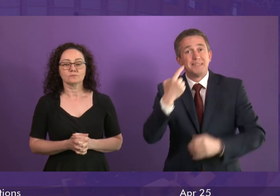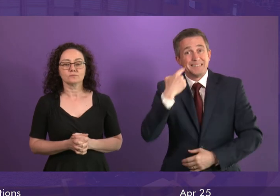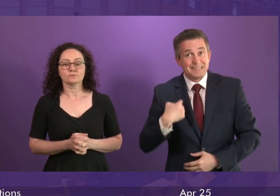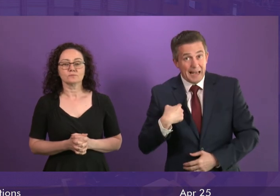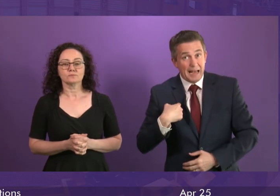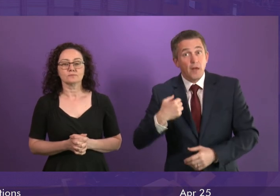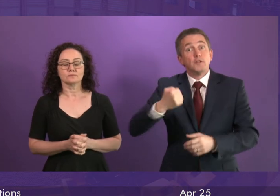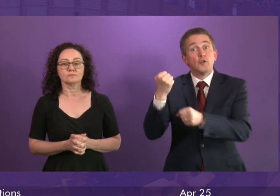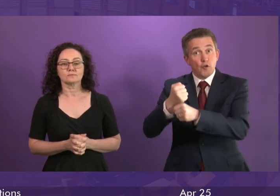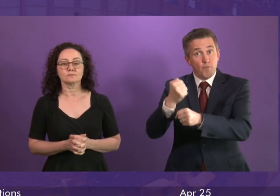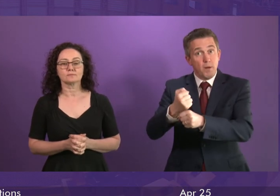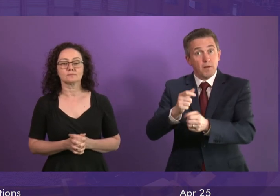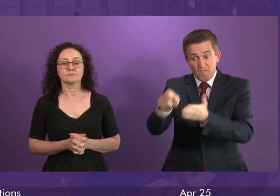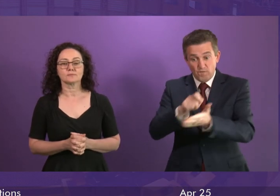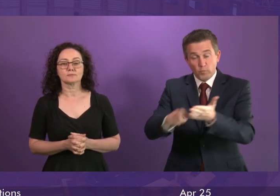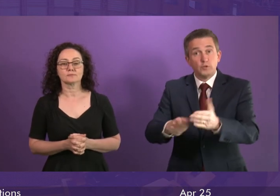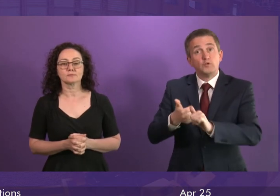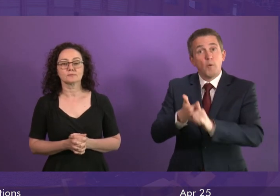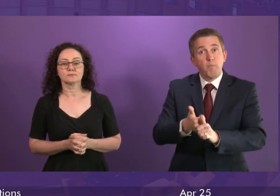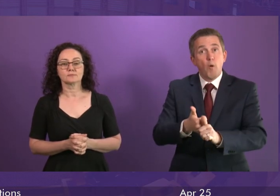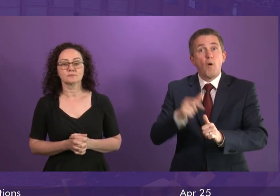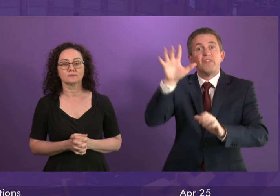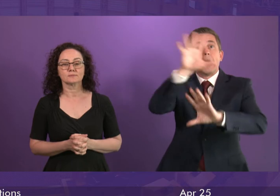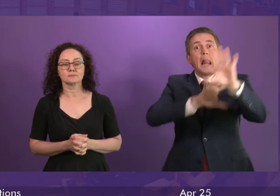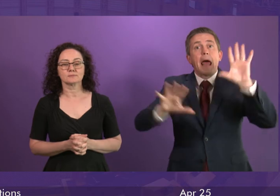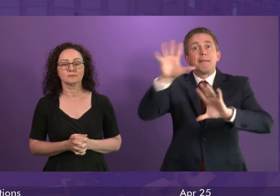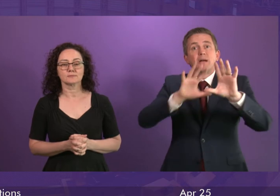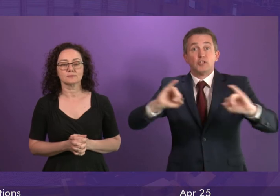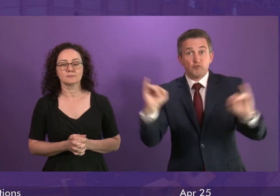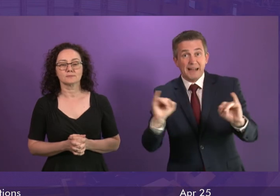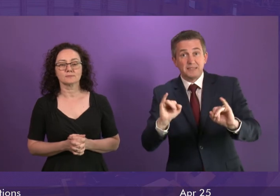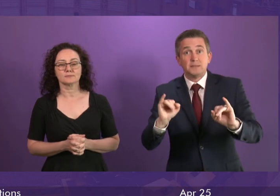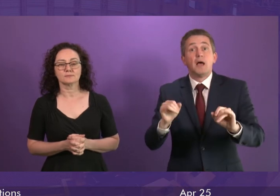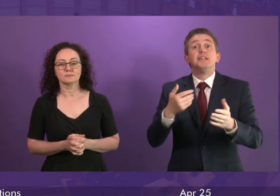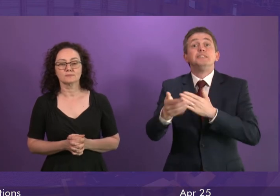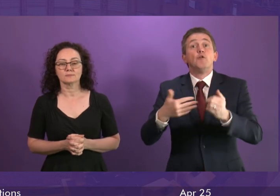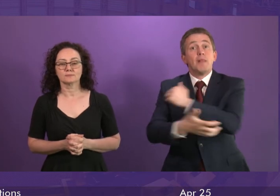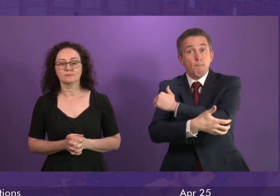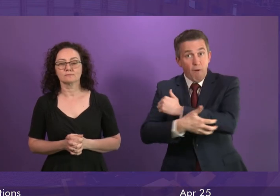voted for, to tackle the climate crisis and inequality together. However, is it not also